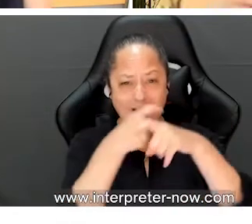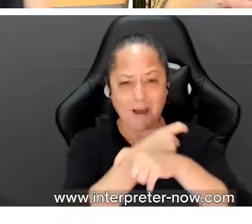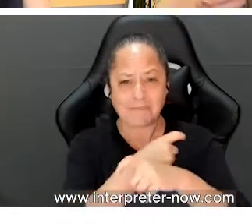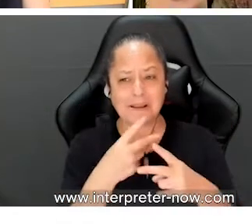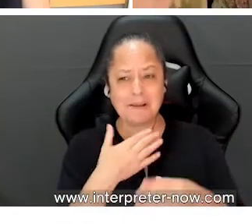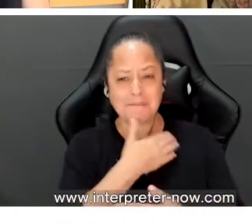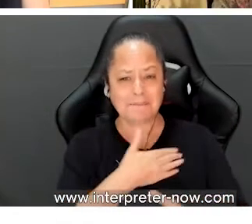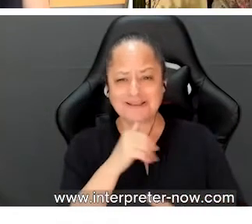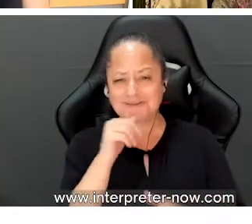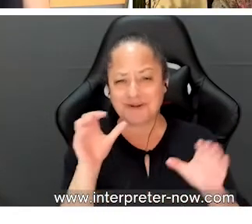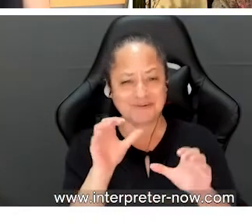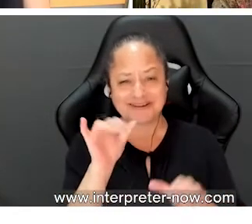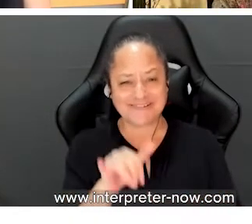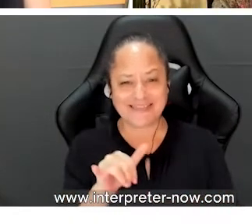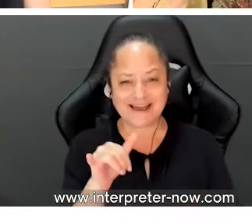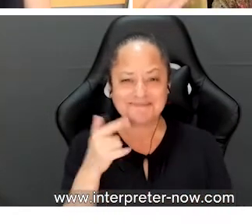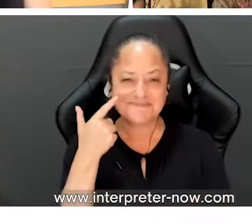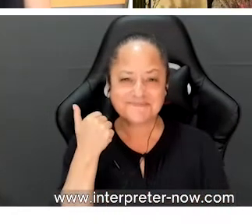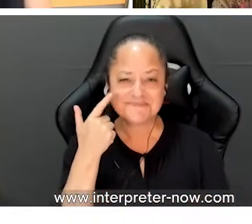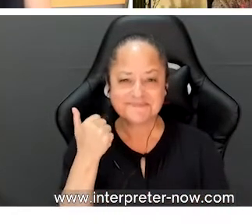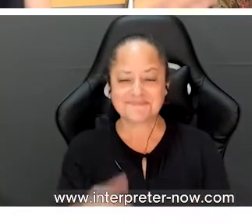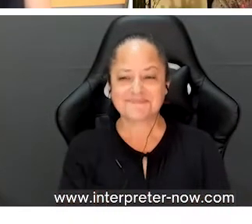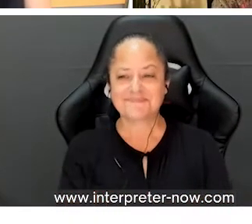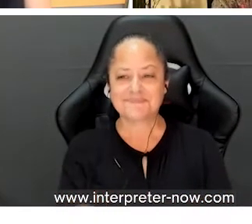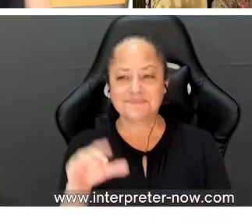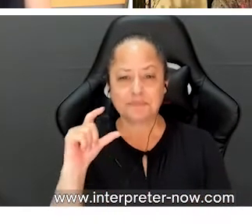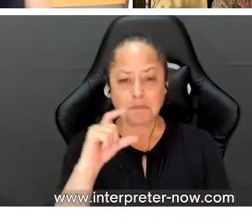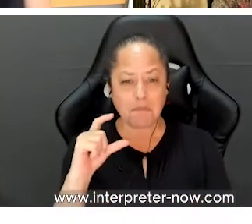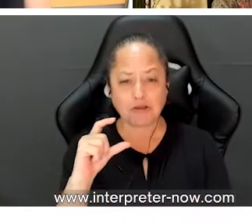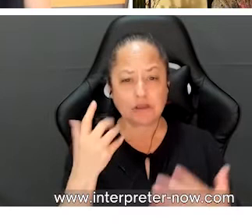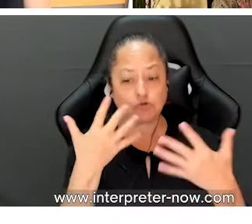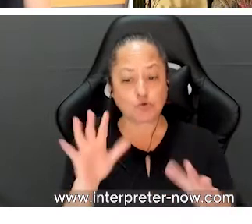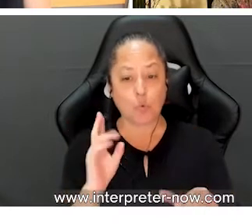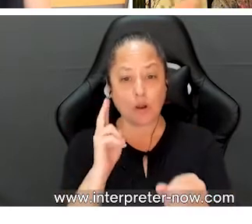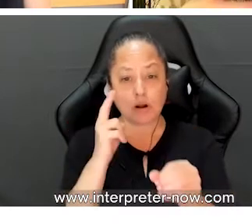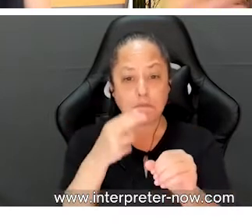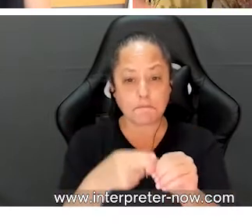If Muslims don't want to come and participate in a hall in any particular holiday event,